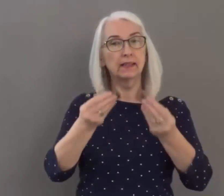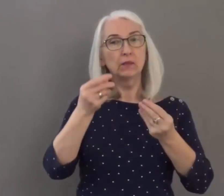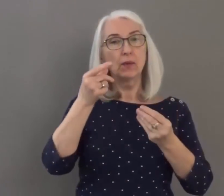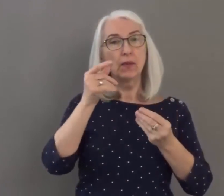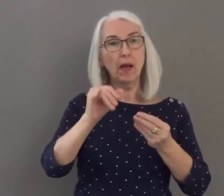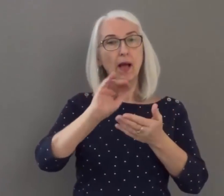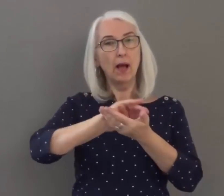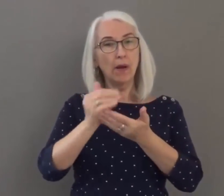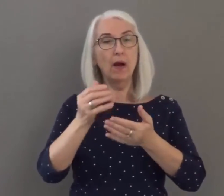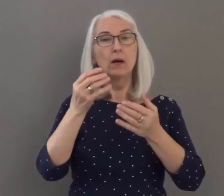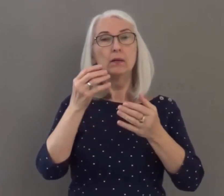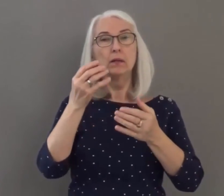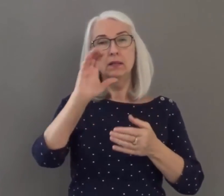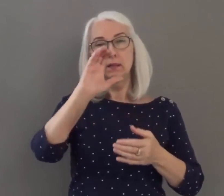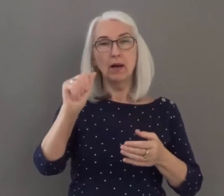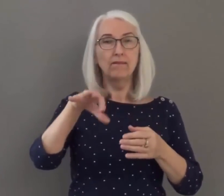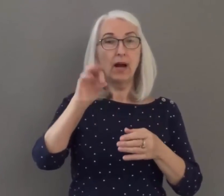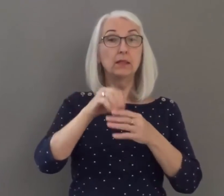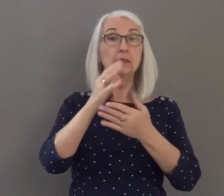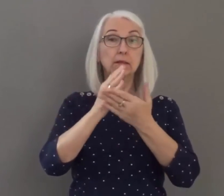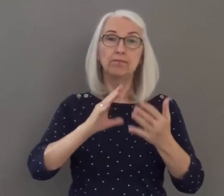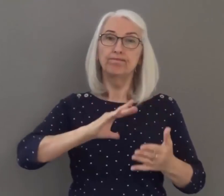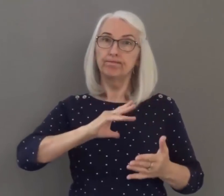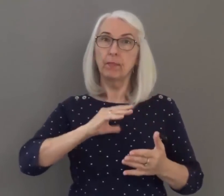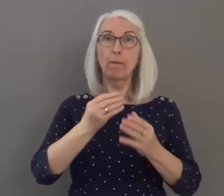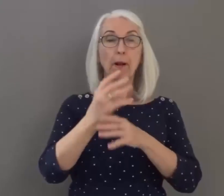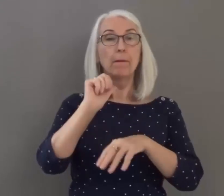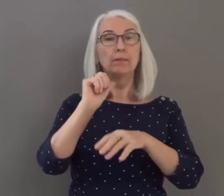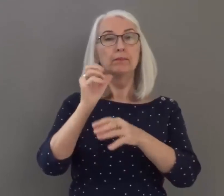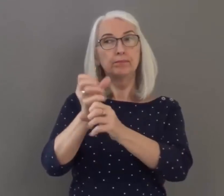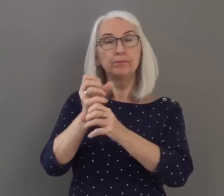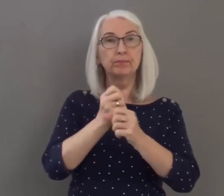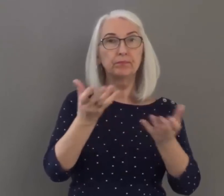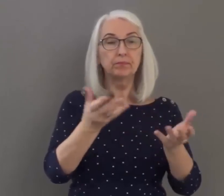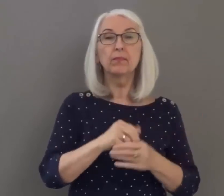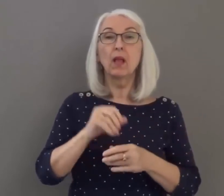gives the amount of calcium found in some excellent plant sources.